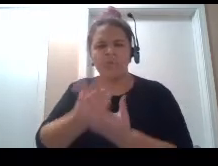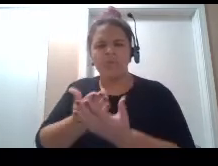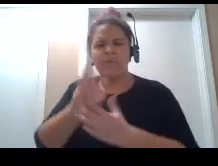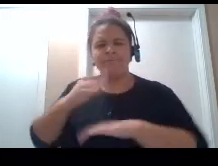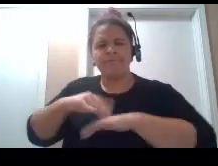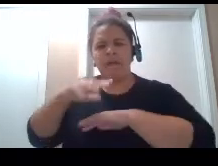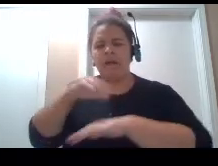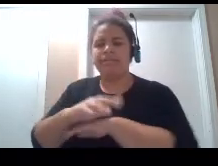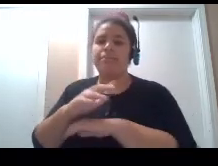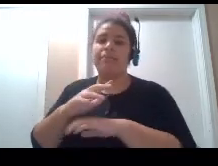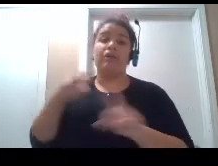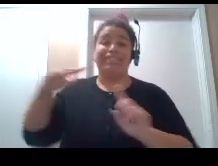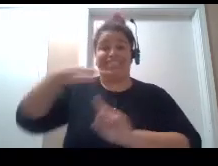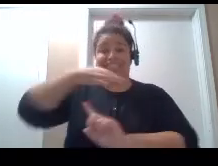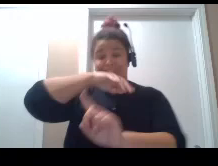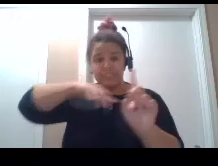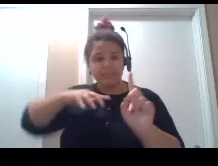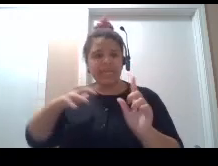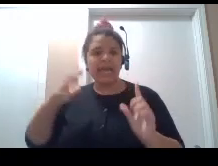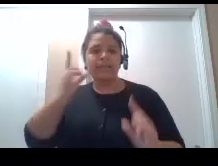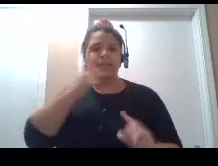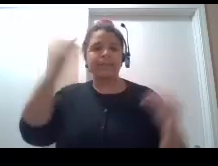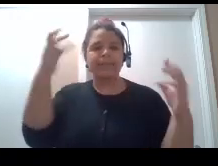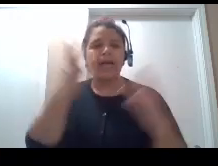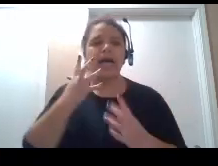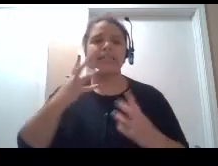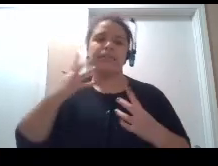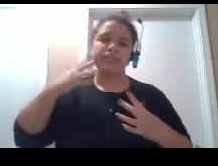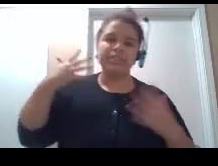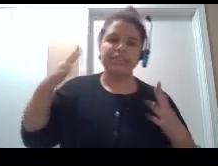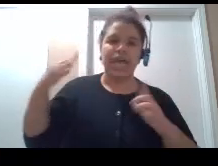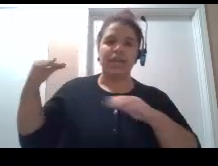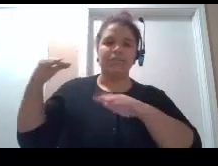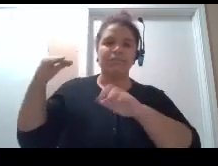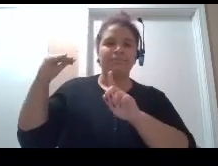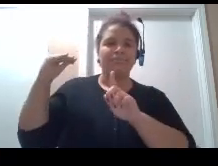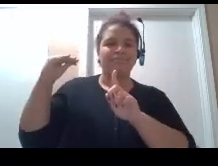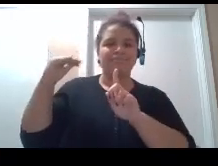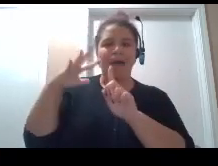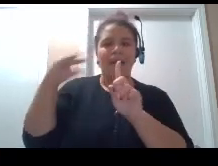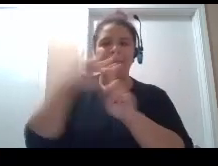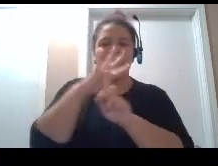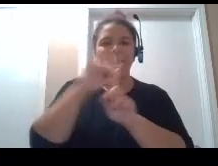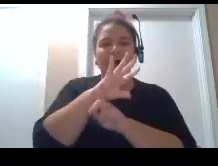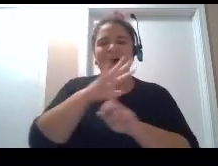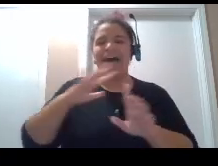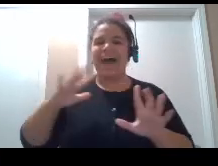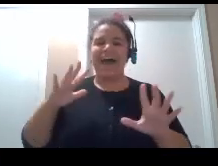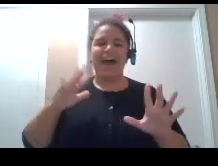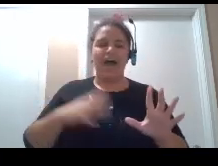lighting and sound quality, making eye contact virtually, being aware of body language and facial